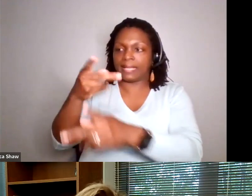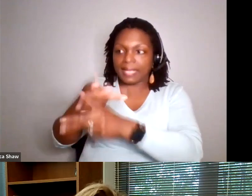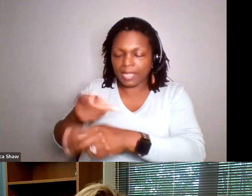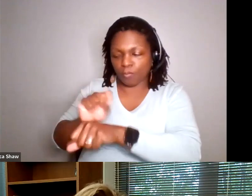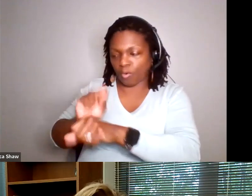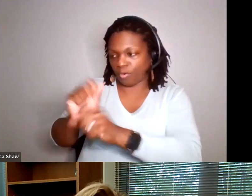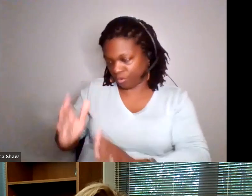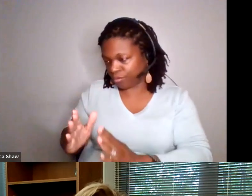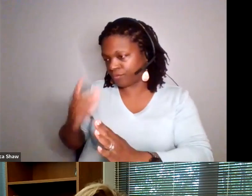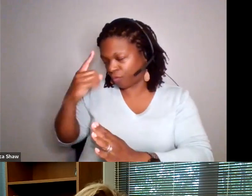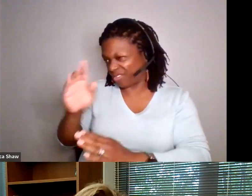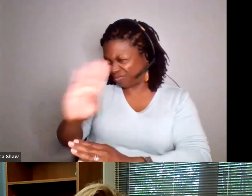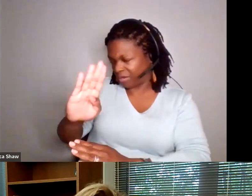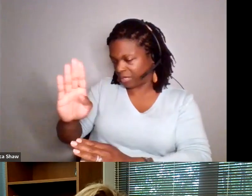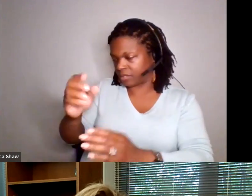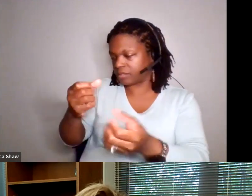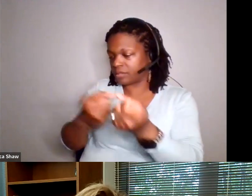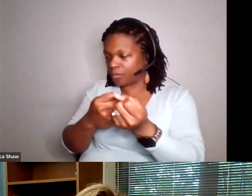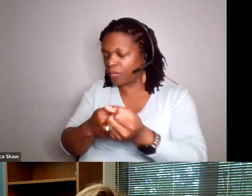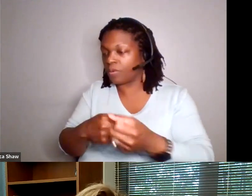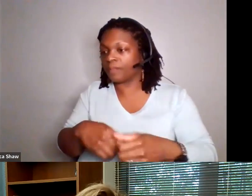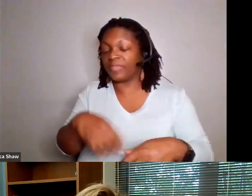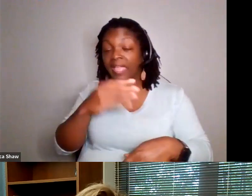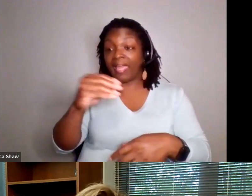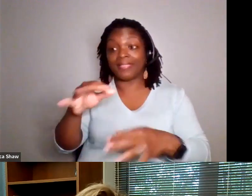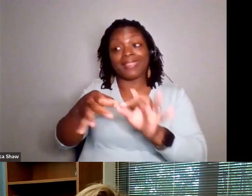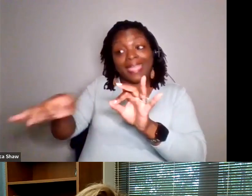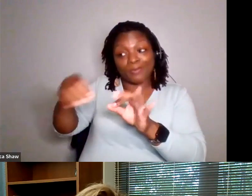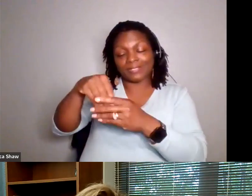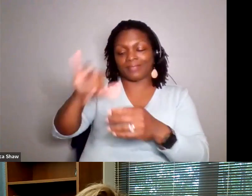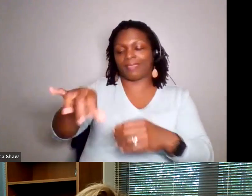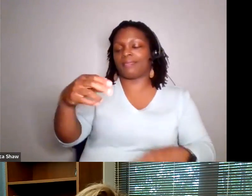Providers. In fact, the language In-house Bill.